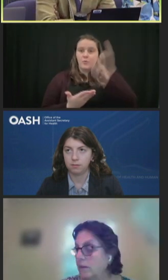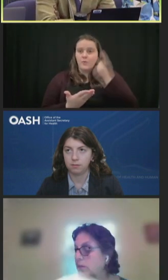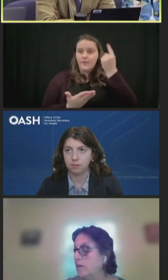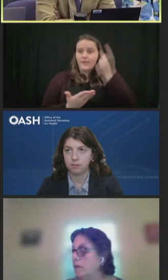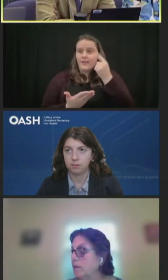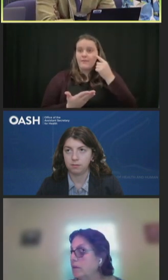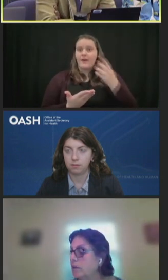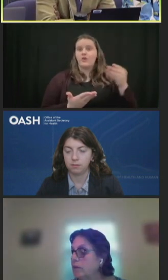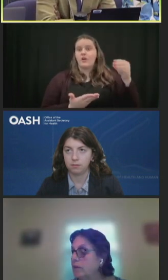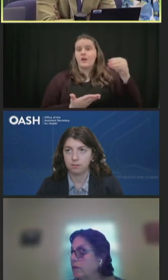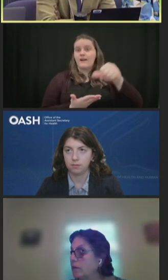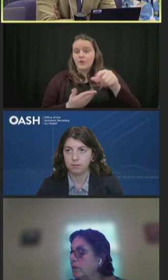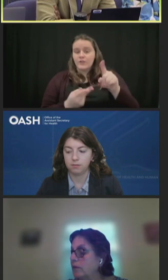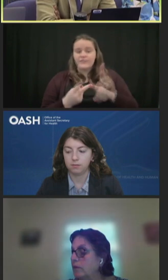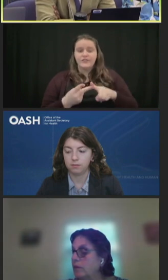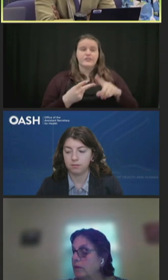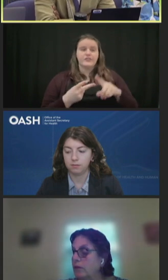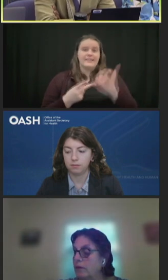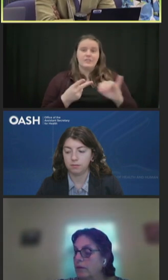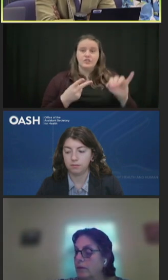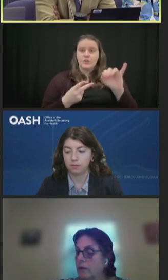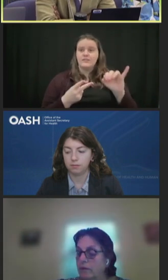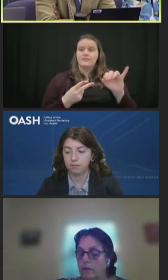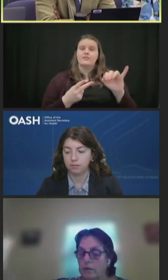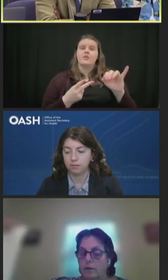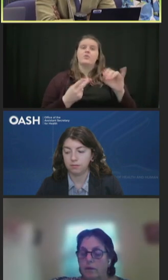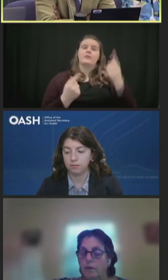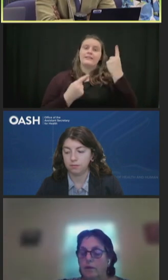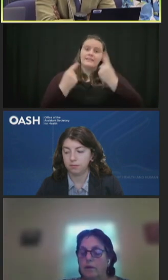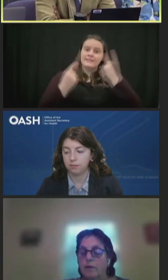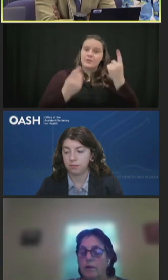as they make them. And you know, one of the issues that they came across when they were